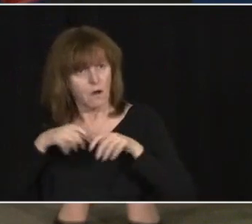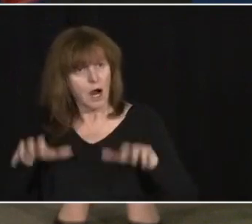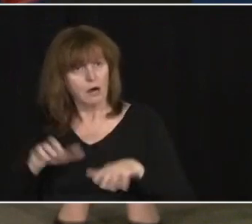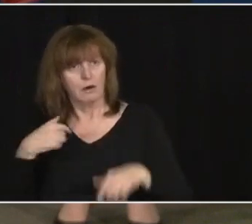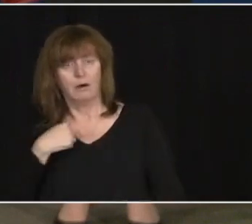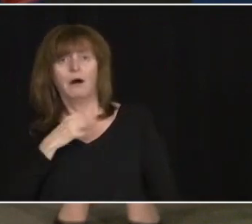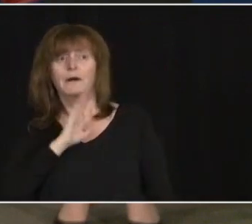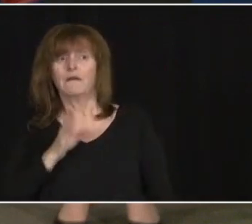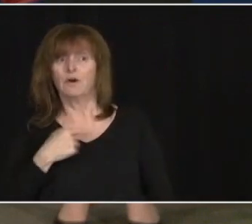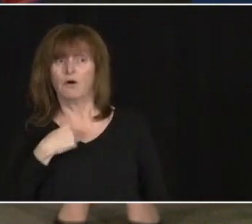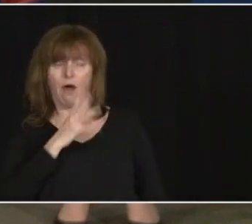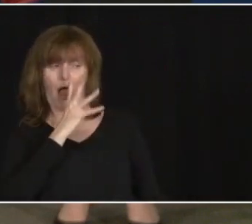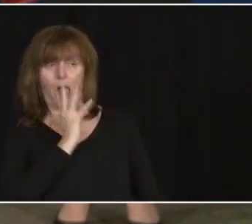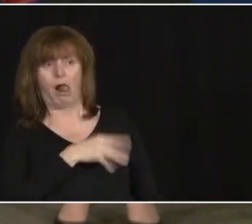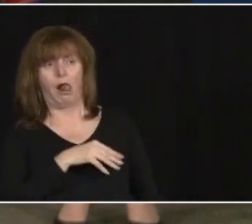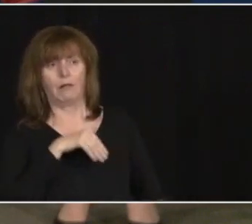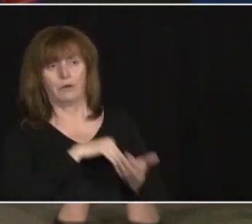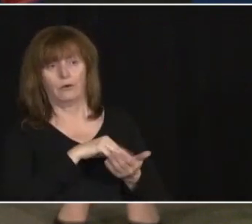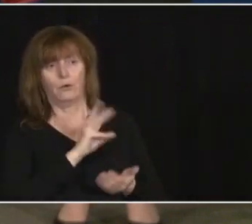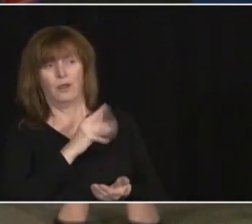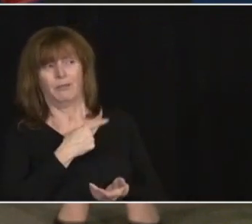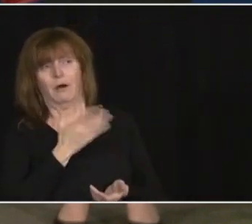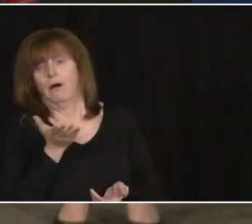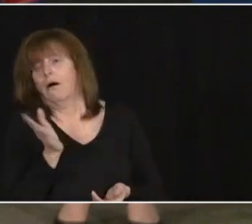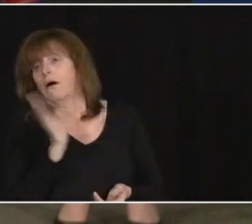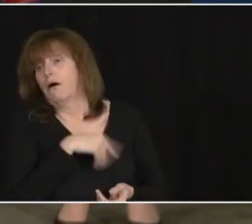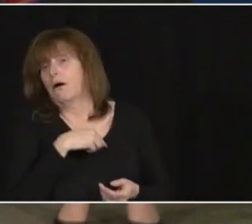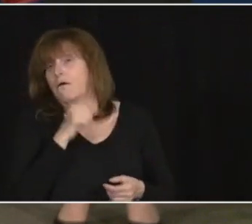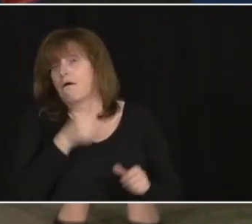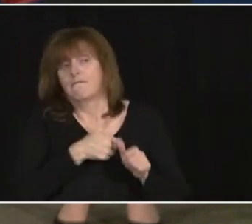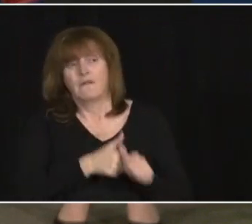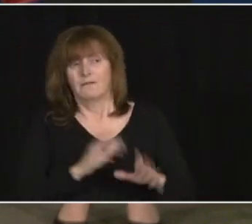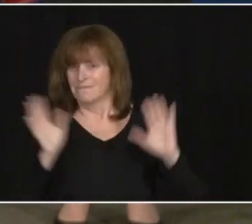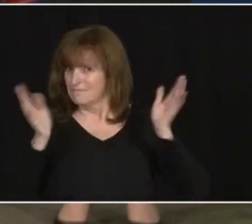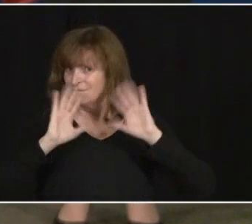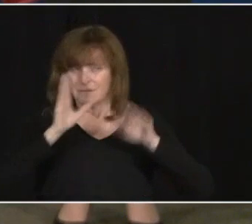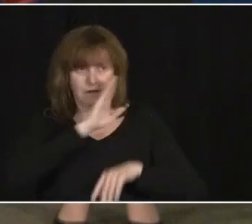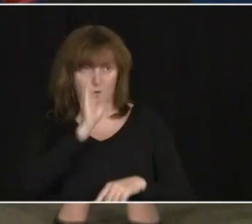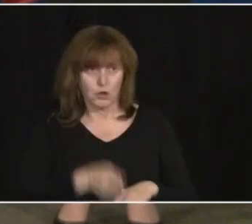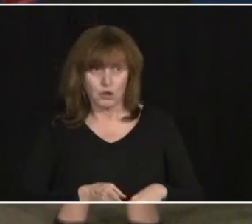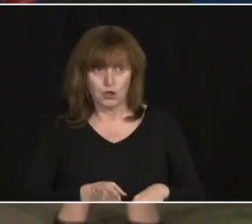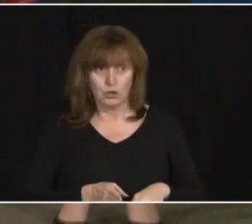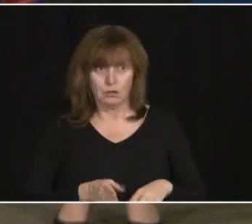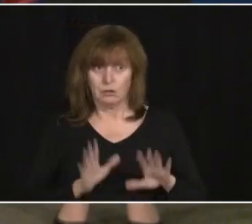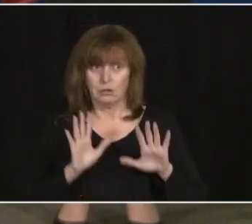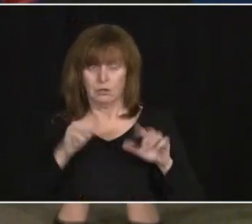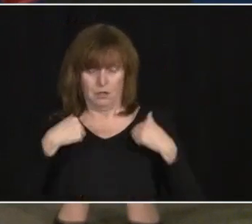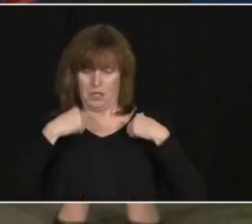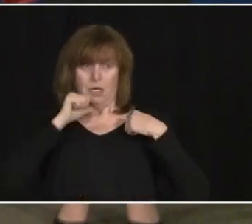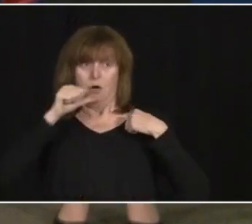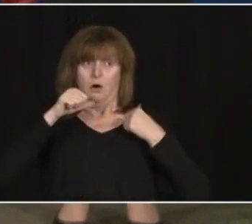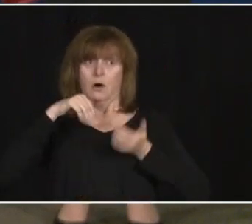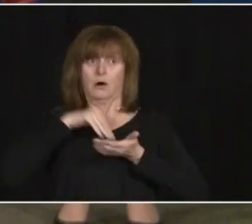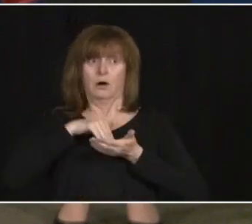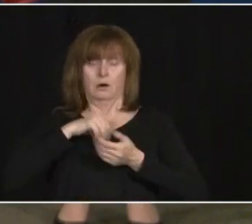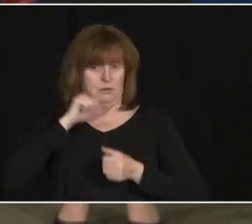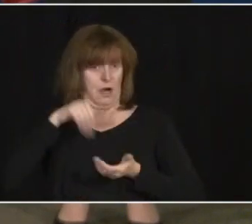aren't doing this or we aren't doing that. If anything, I'm not a medical professional. And sometimes I push